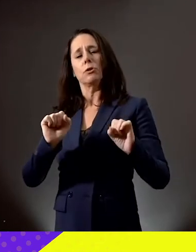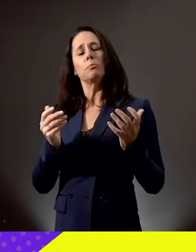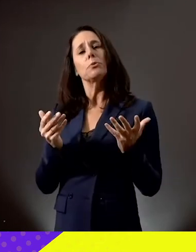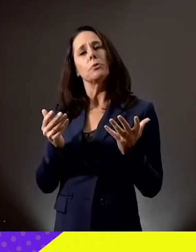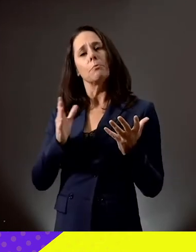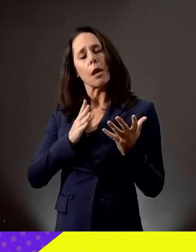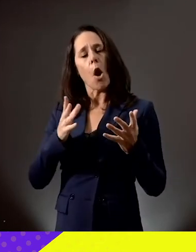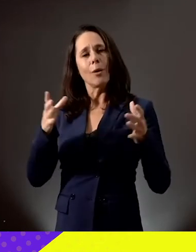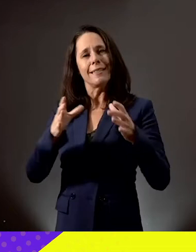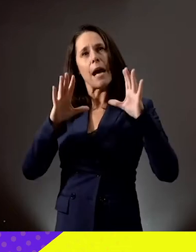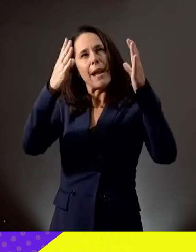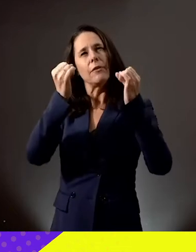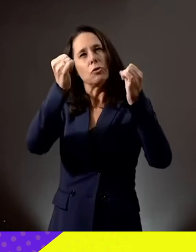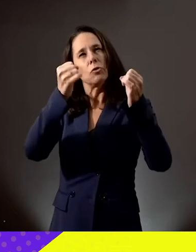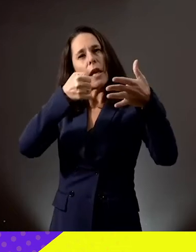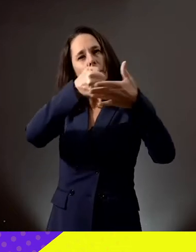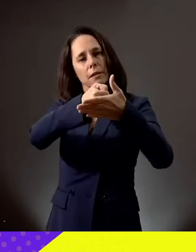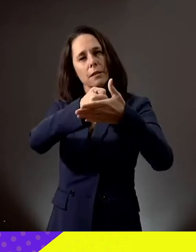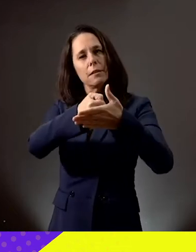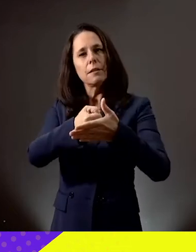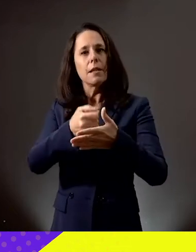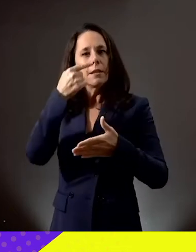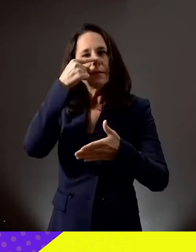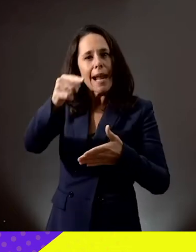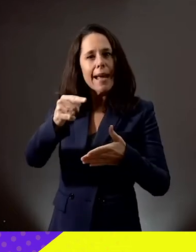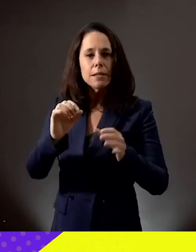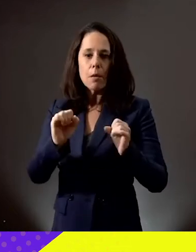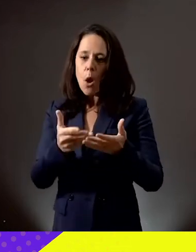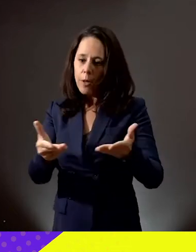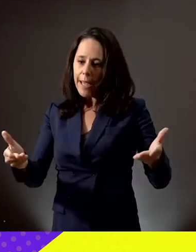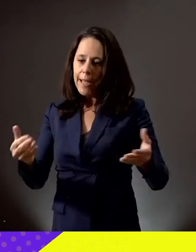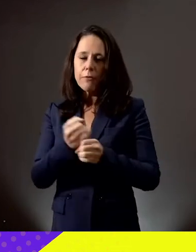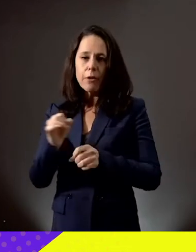This way, talent and potential is lost in employees and to employers.